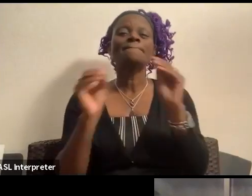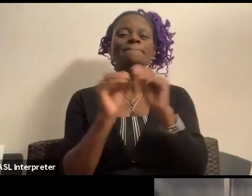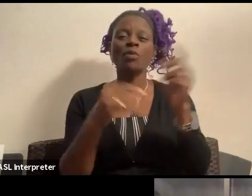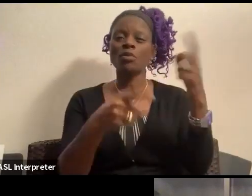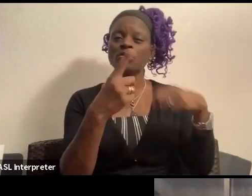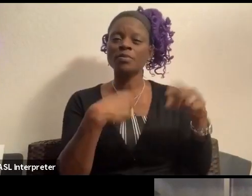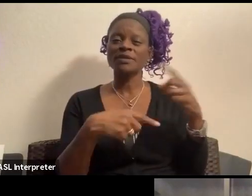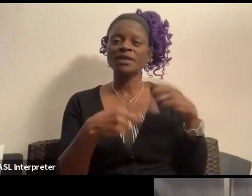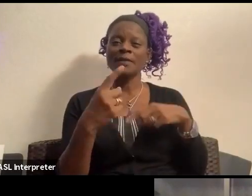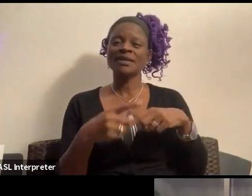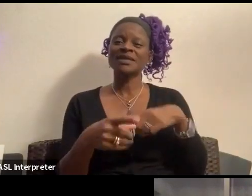Take care, everyone, and be well.